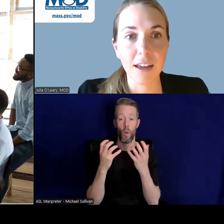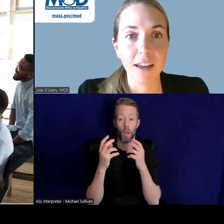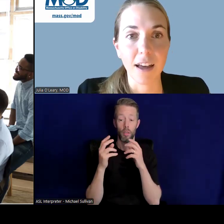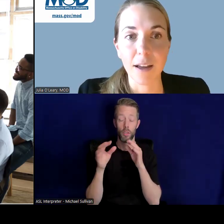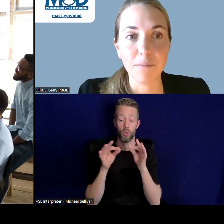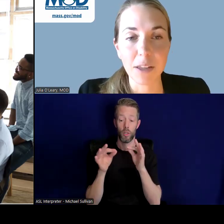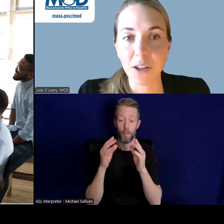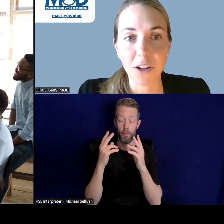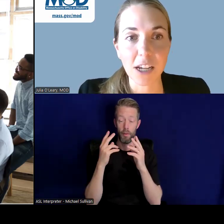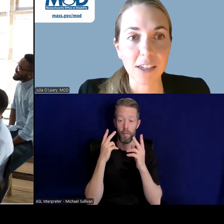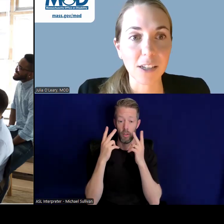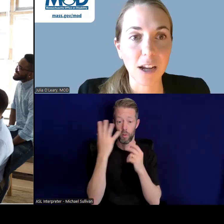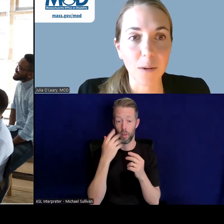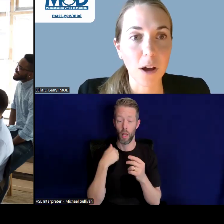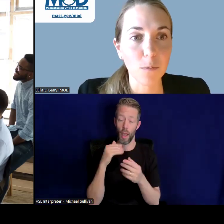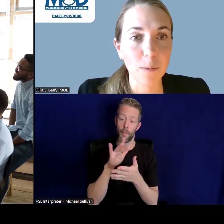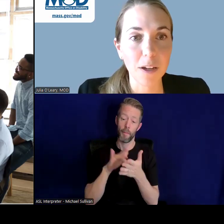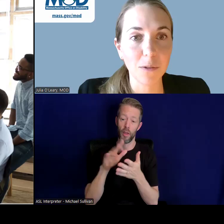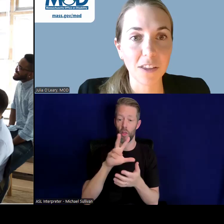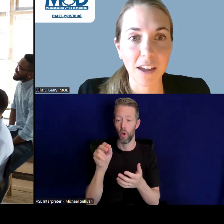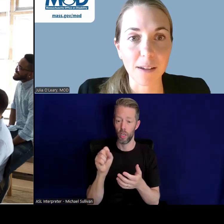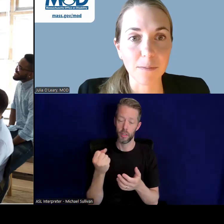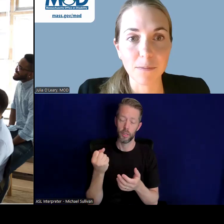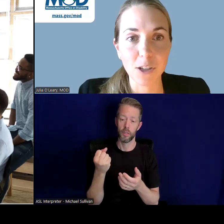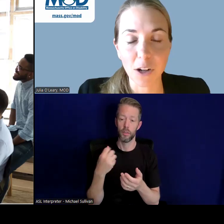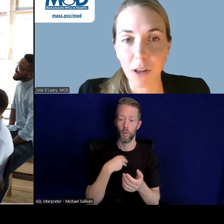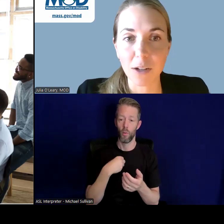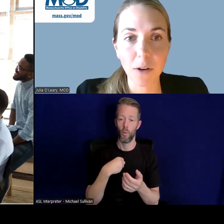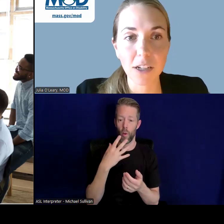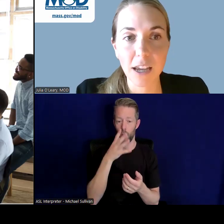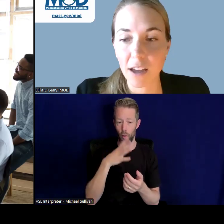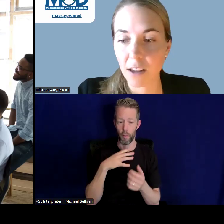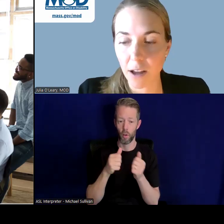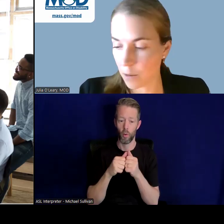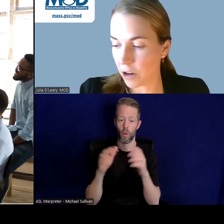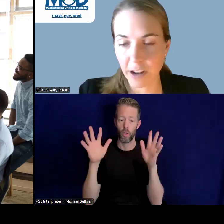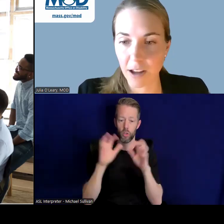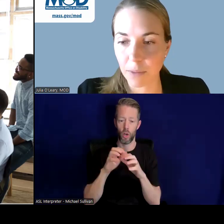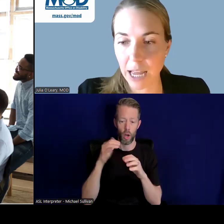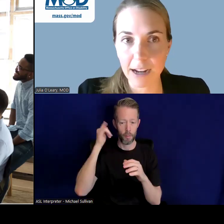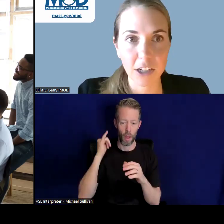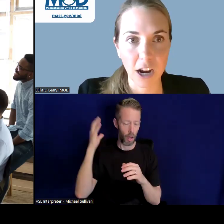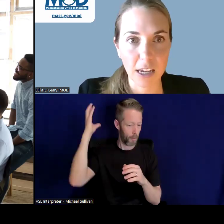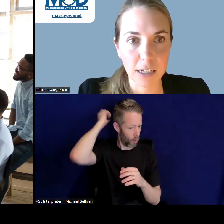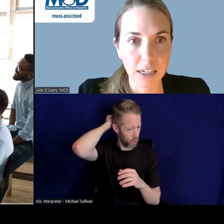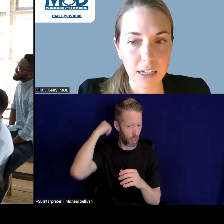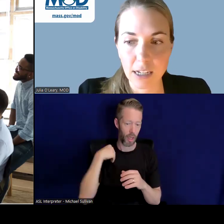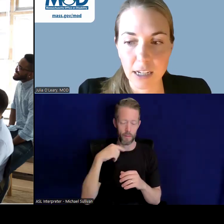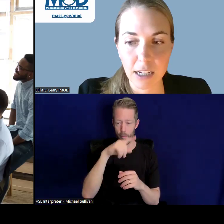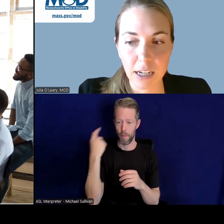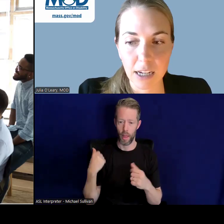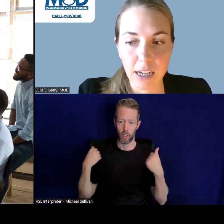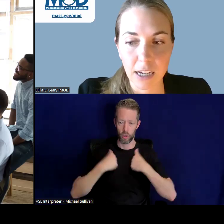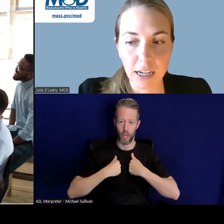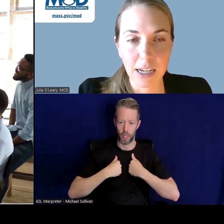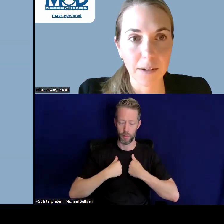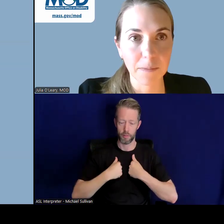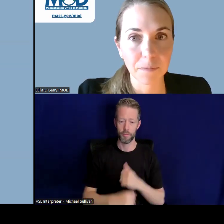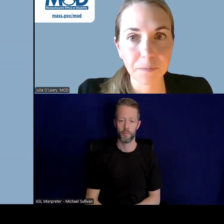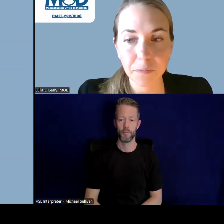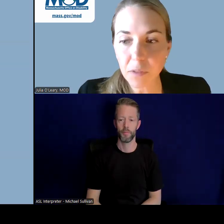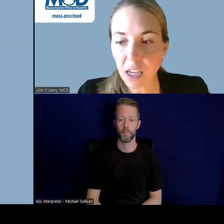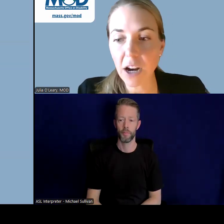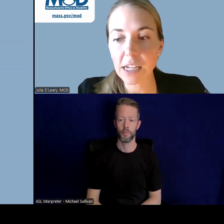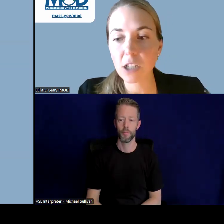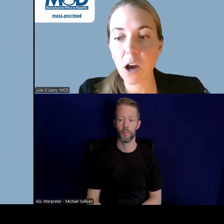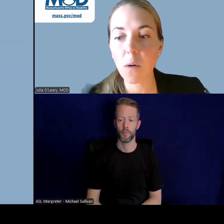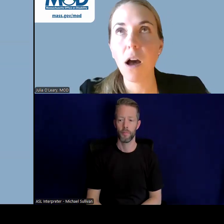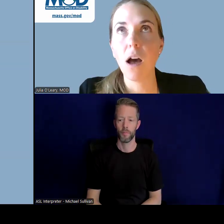Just for visual description, I am a mid-30's white woman with a dark blonde pony tail wearing a black jacket.